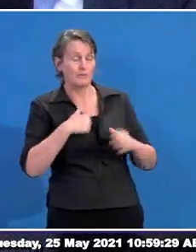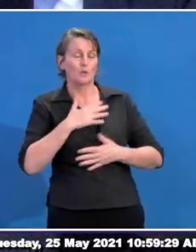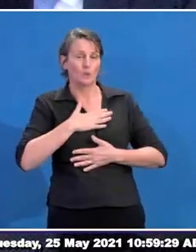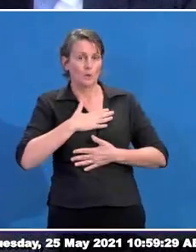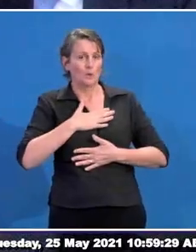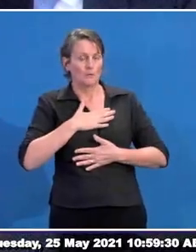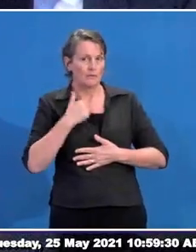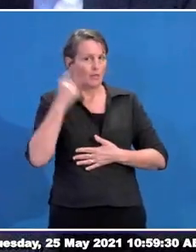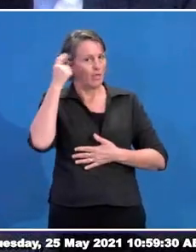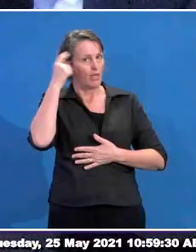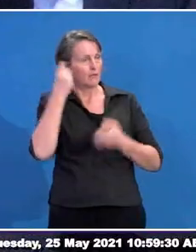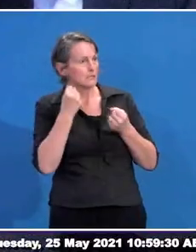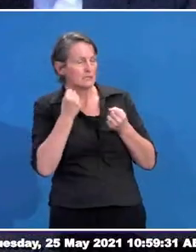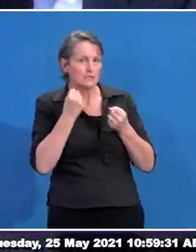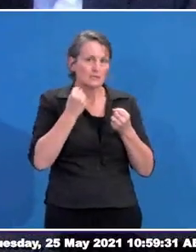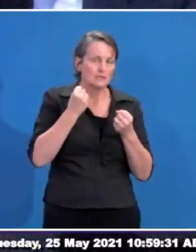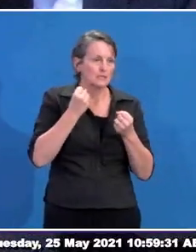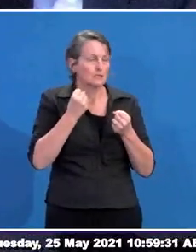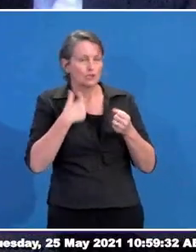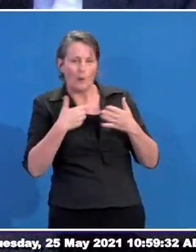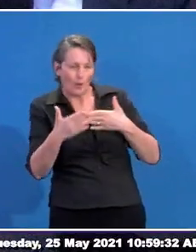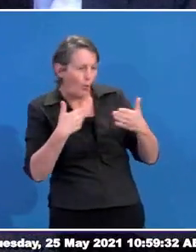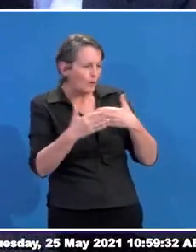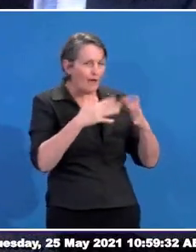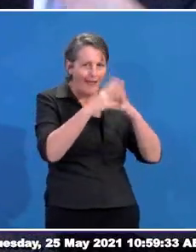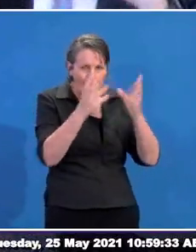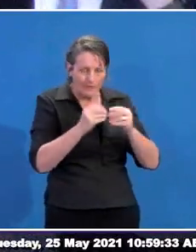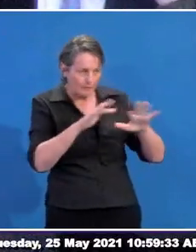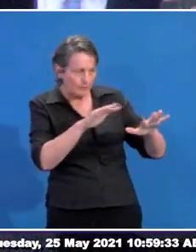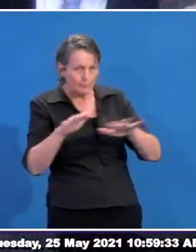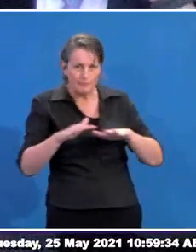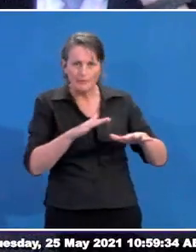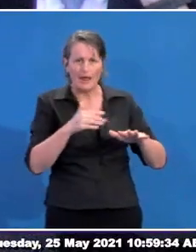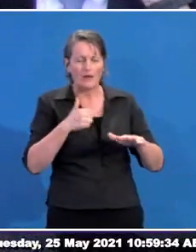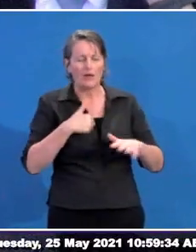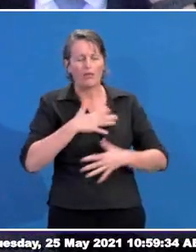So we made arrangements and I was sick with worry.